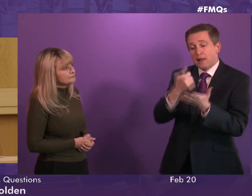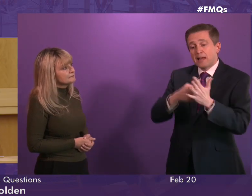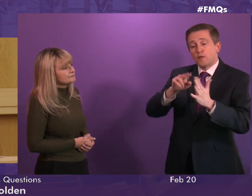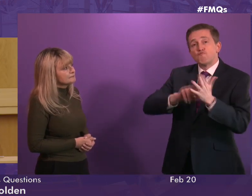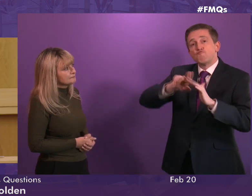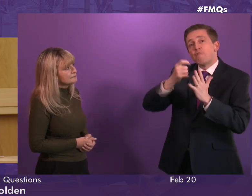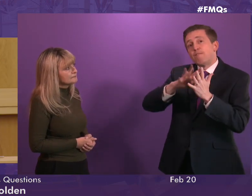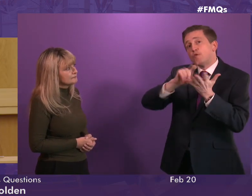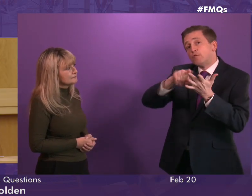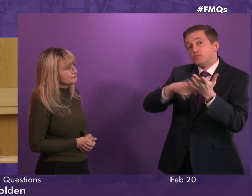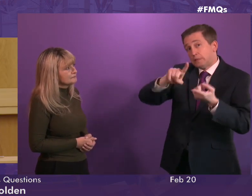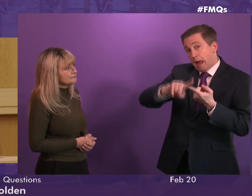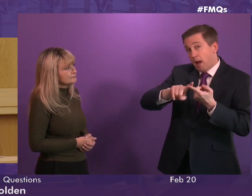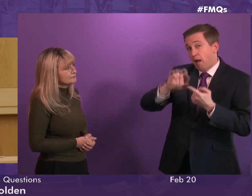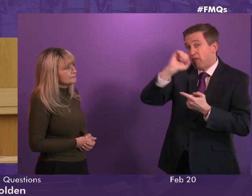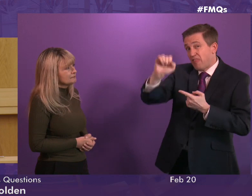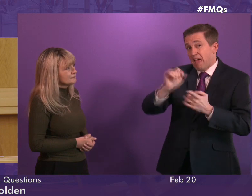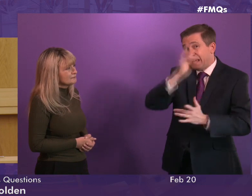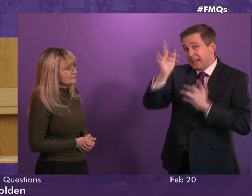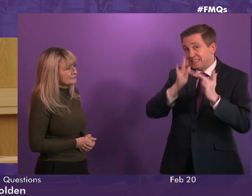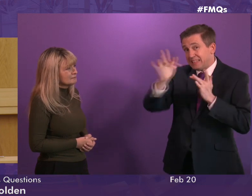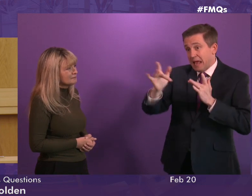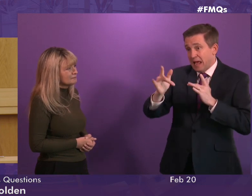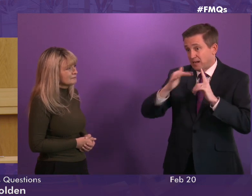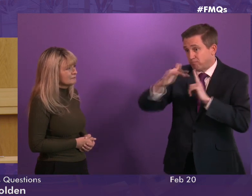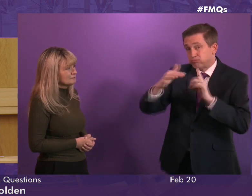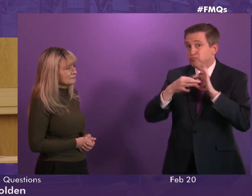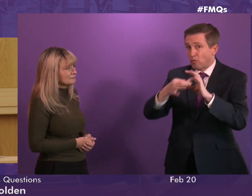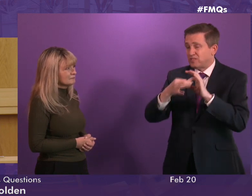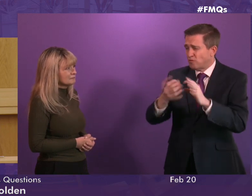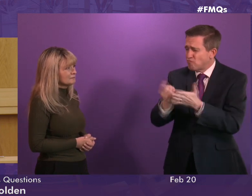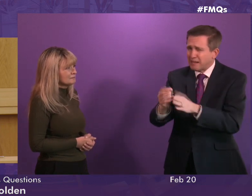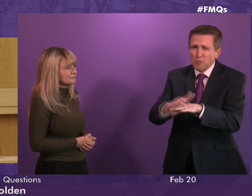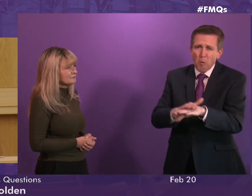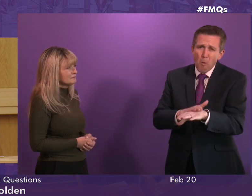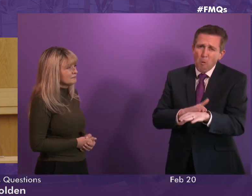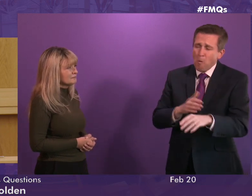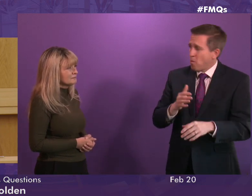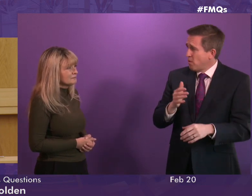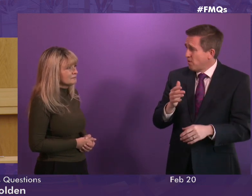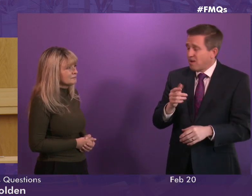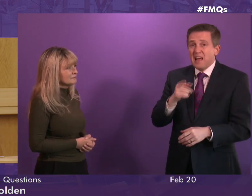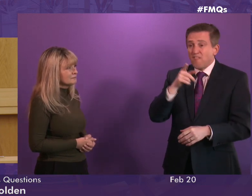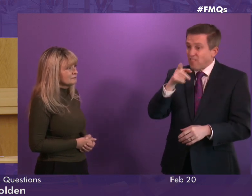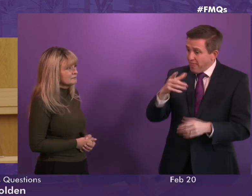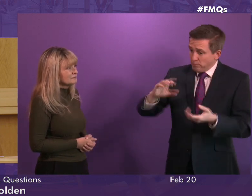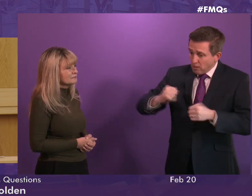internet connection that profoundly impacts its business. It would cost an eye-watering